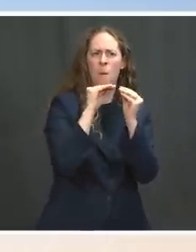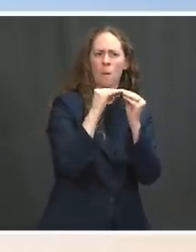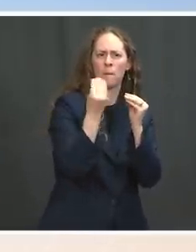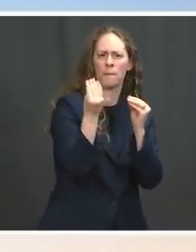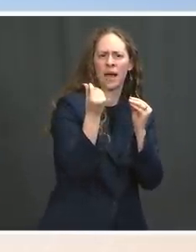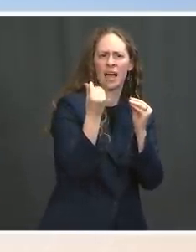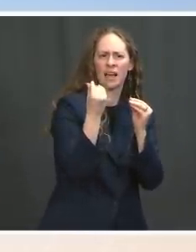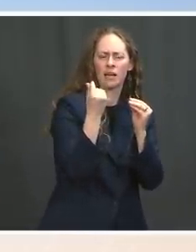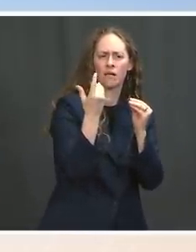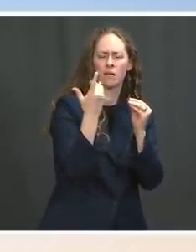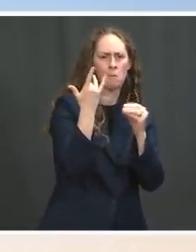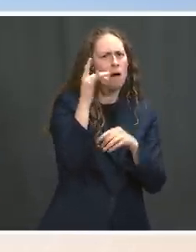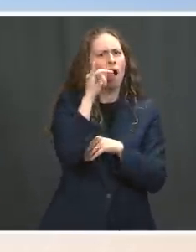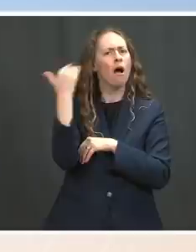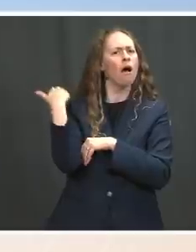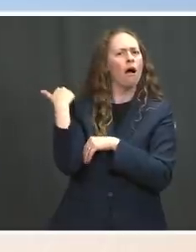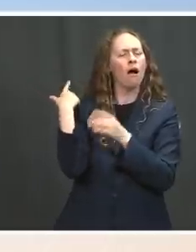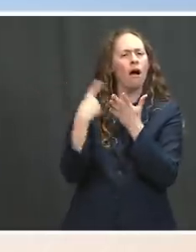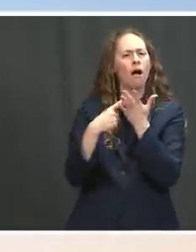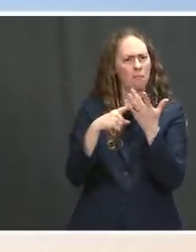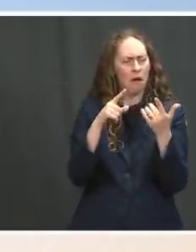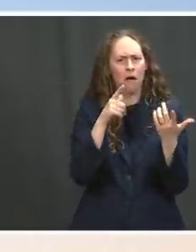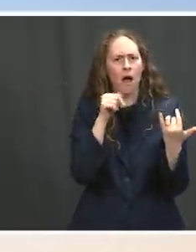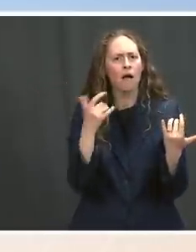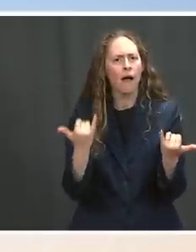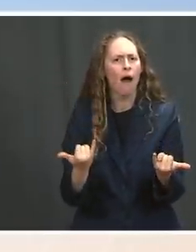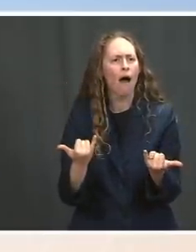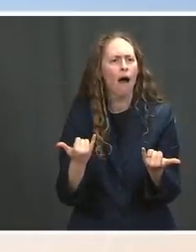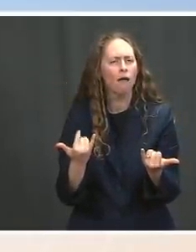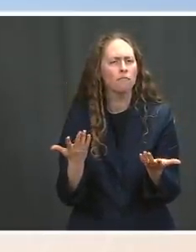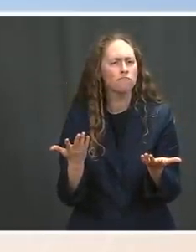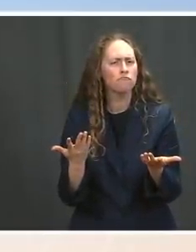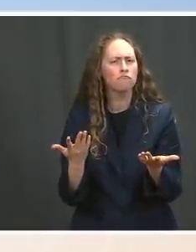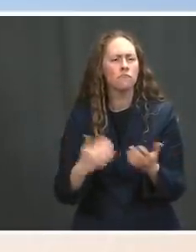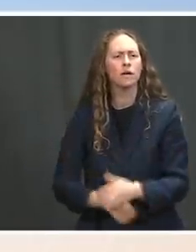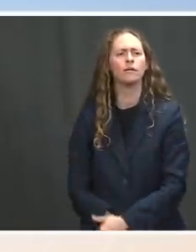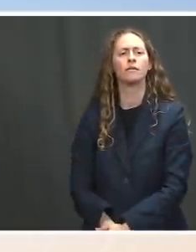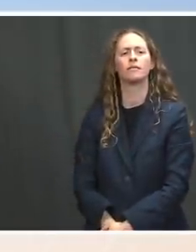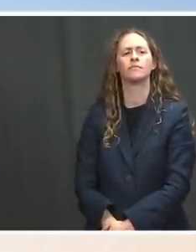and what will be required for that grant funding. And that's part of the process, as you know,